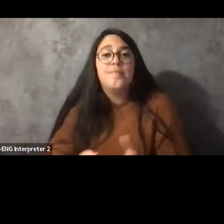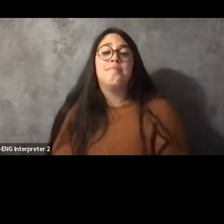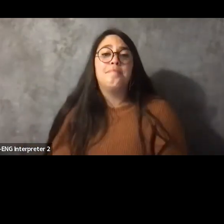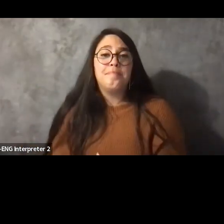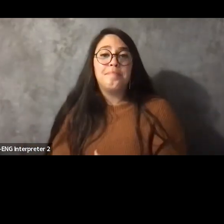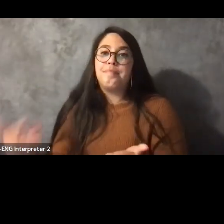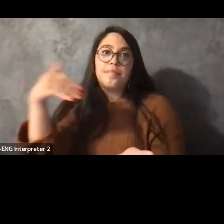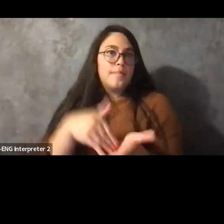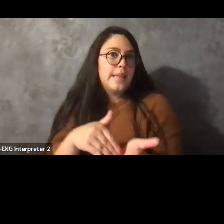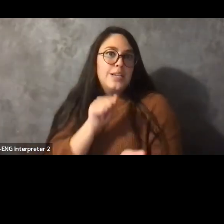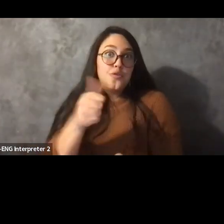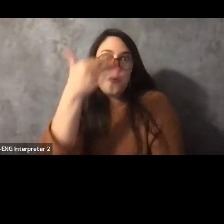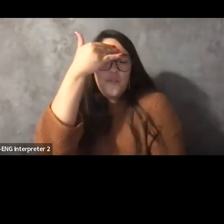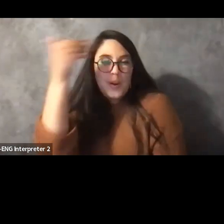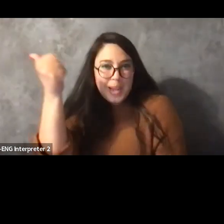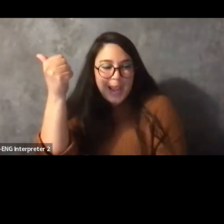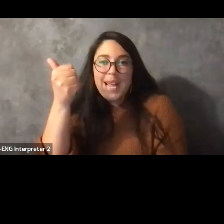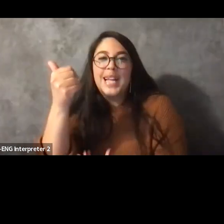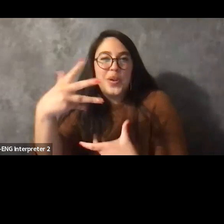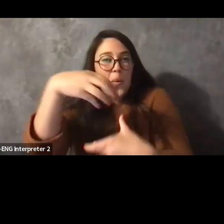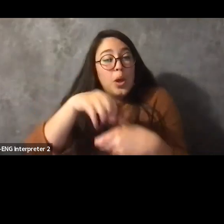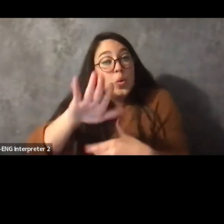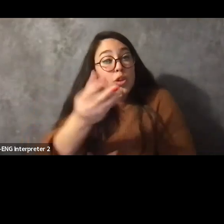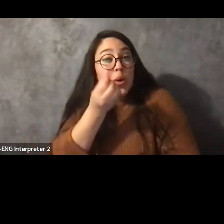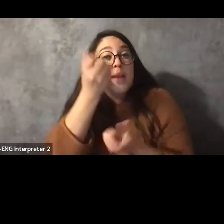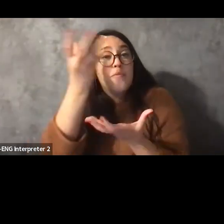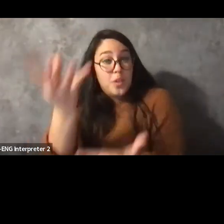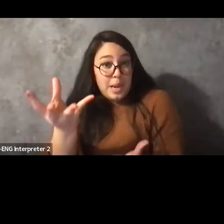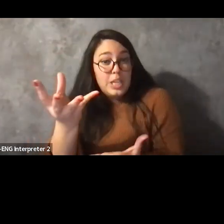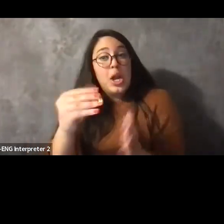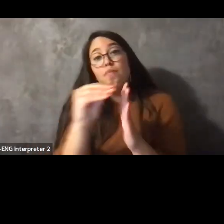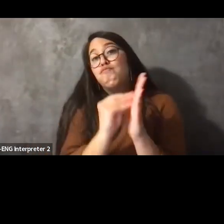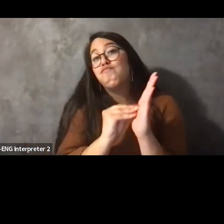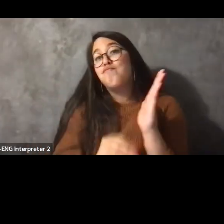don't forget to include your information in that link in the chat